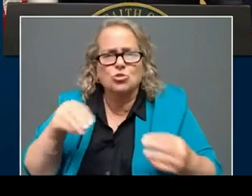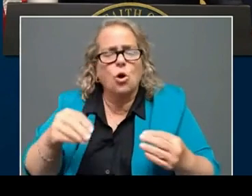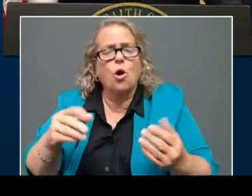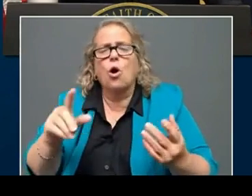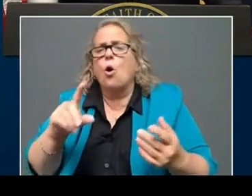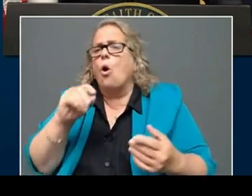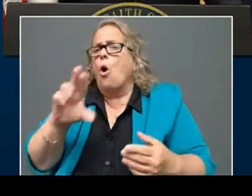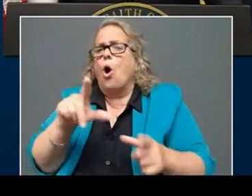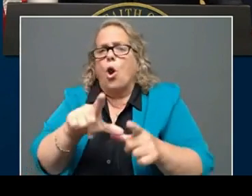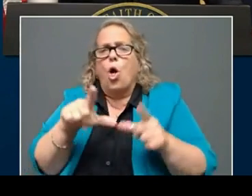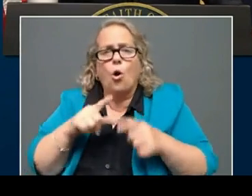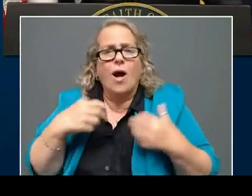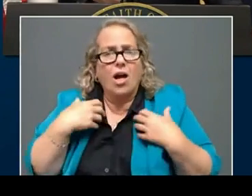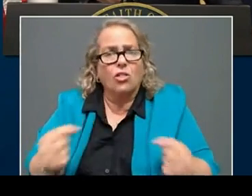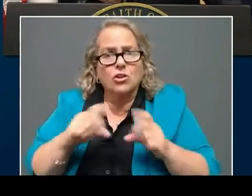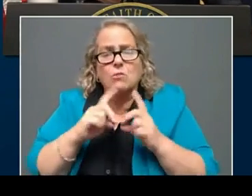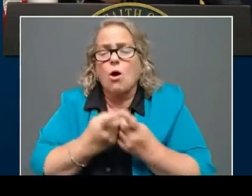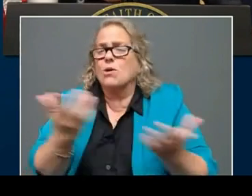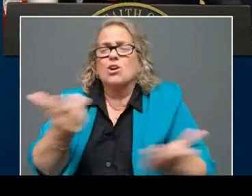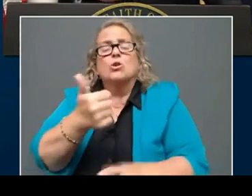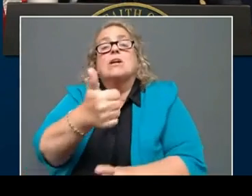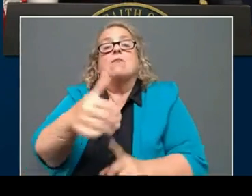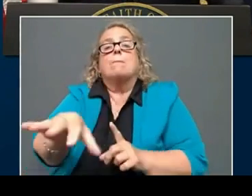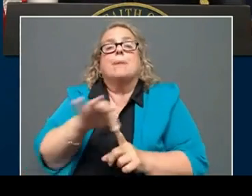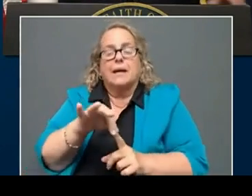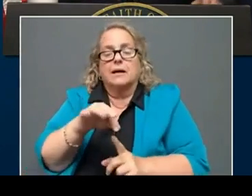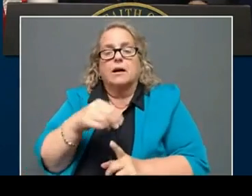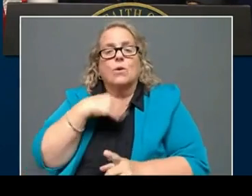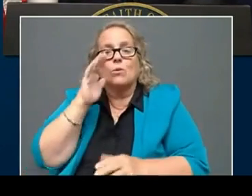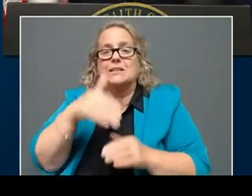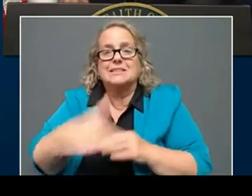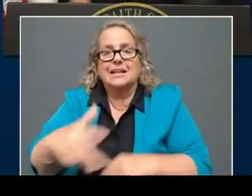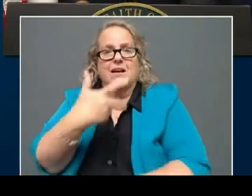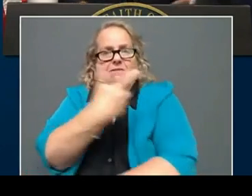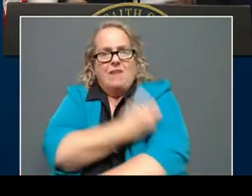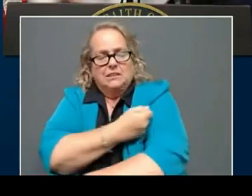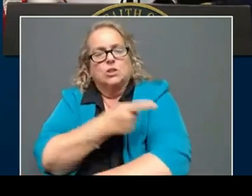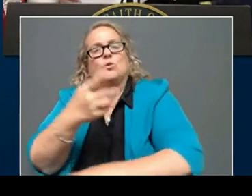department or you pick will send a vaccine there too and getting vaccinated.